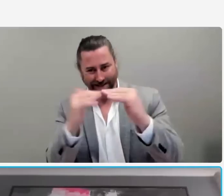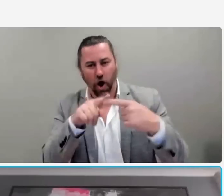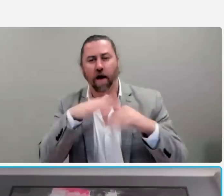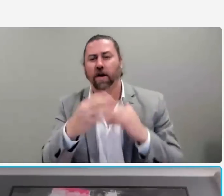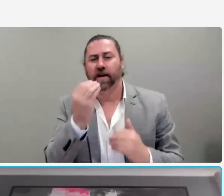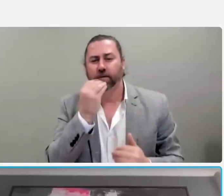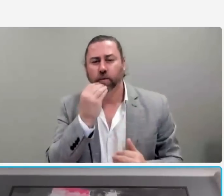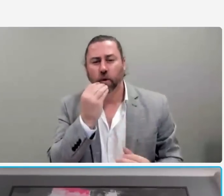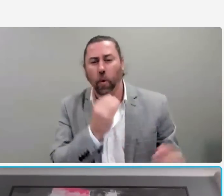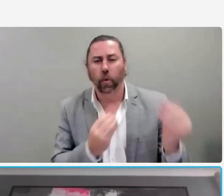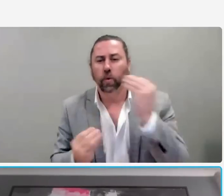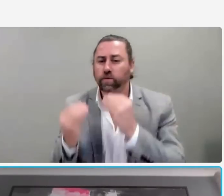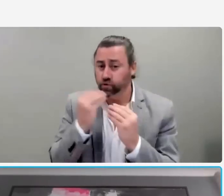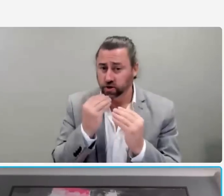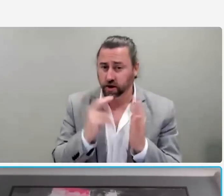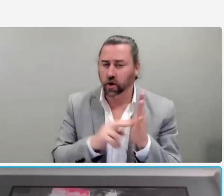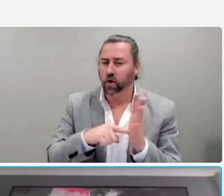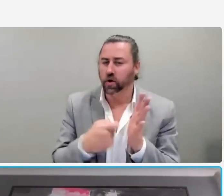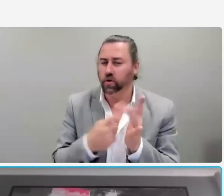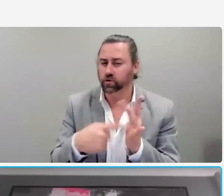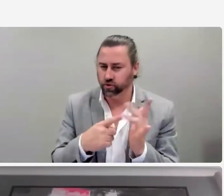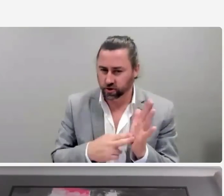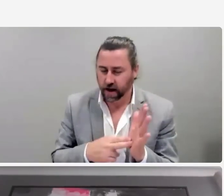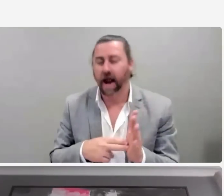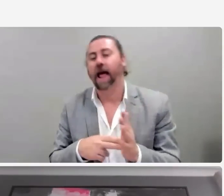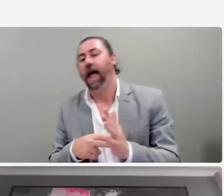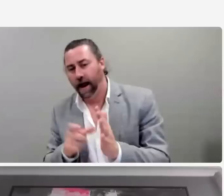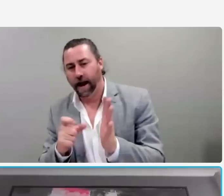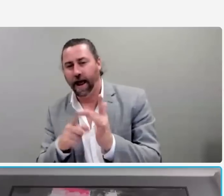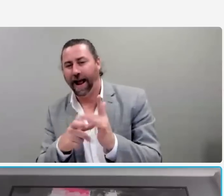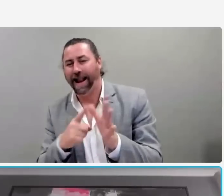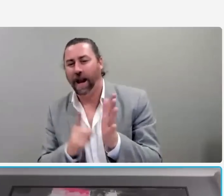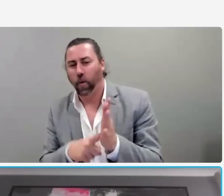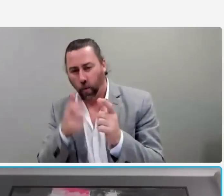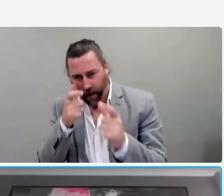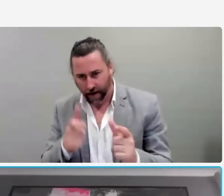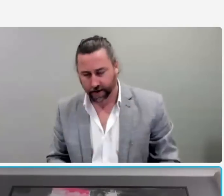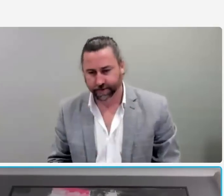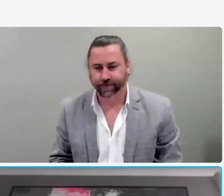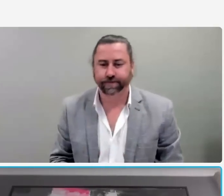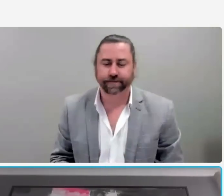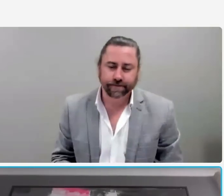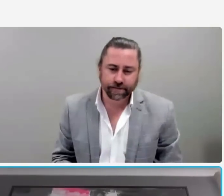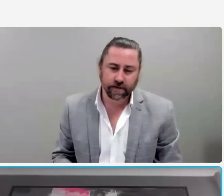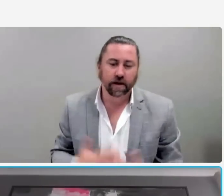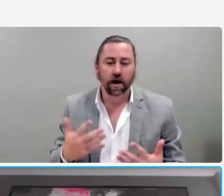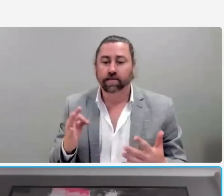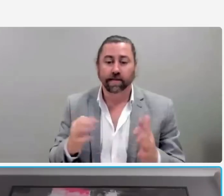and obviously one will be clinical care. So it's not anticipated that the quality standards would apply to every aged care provider.